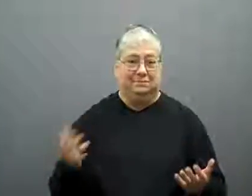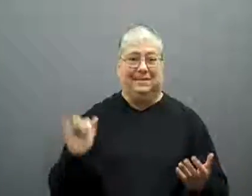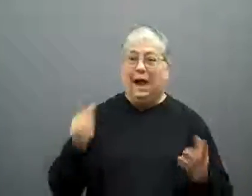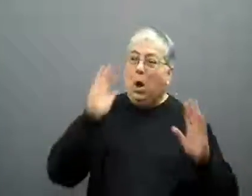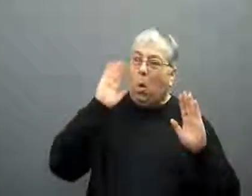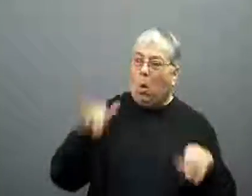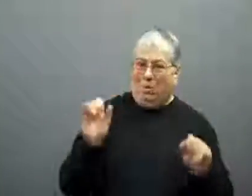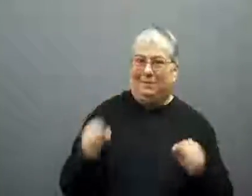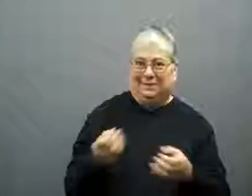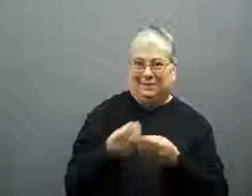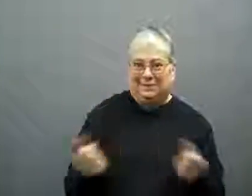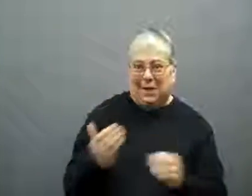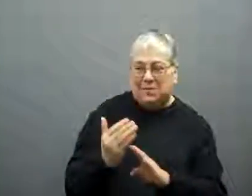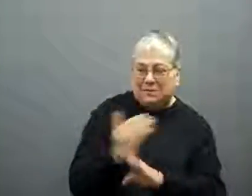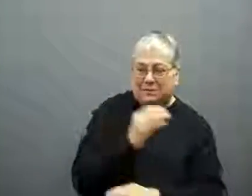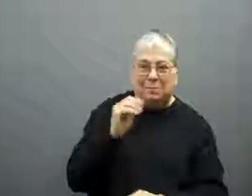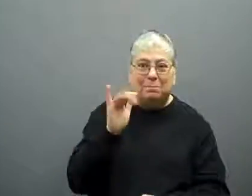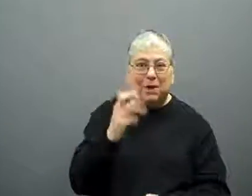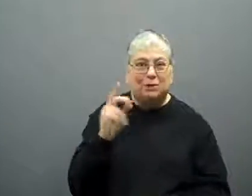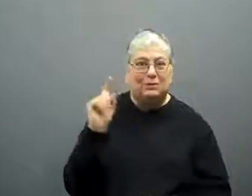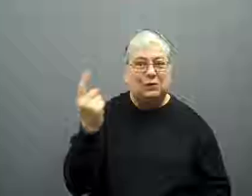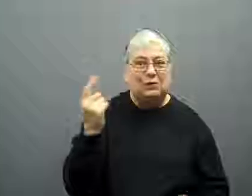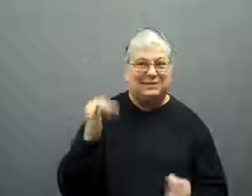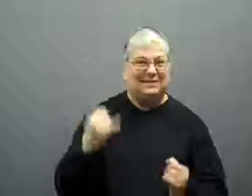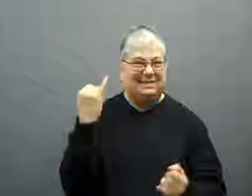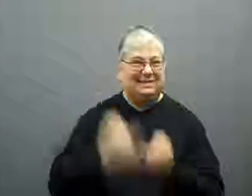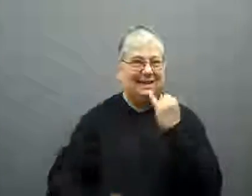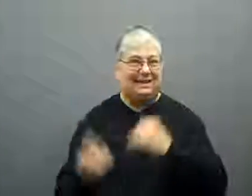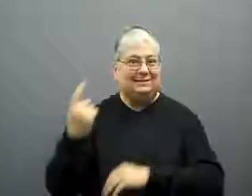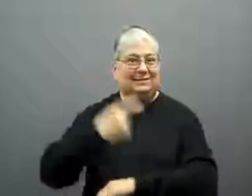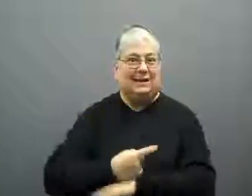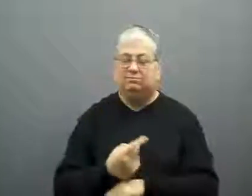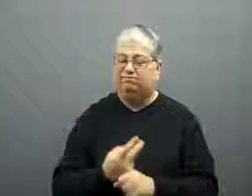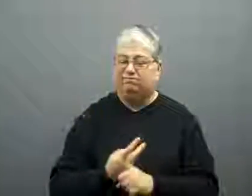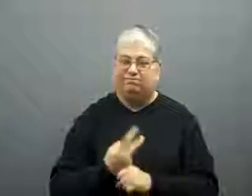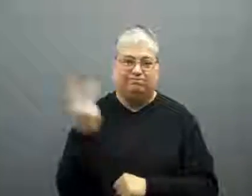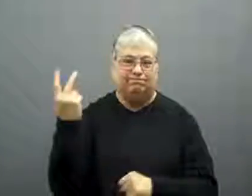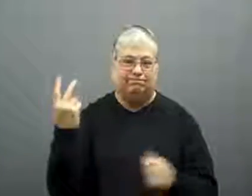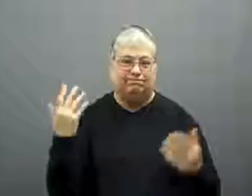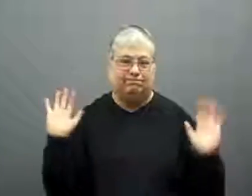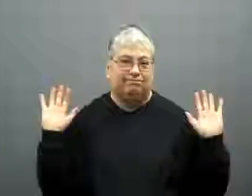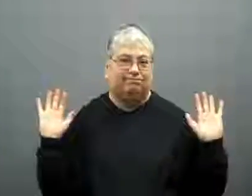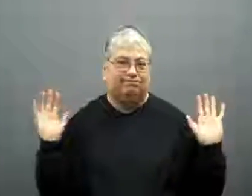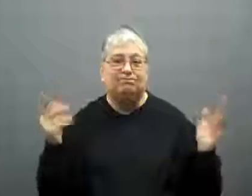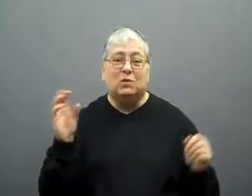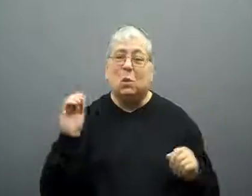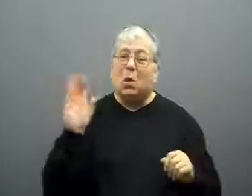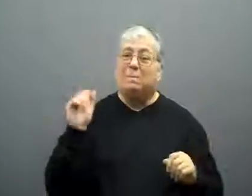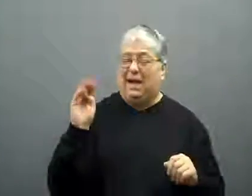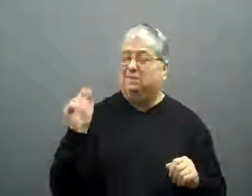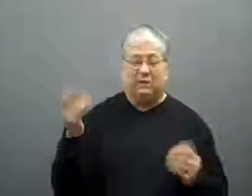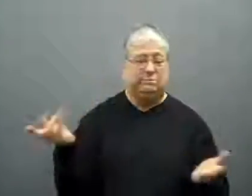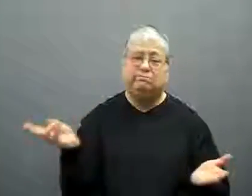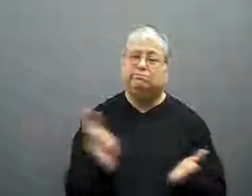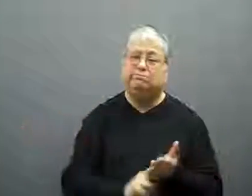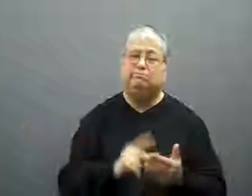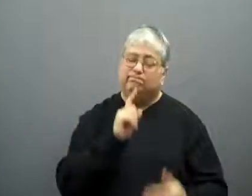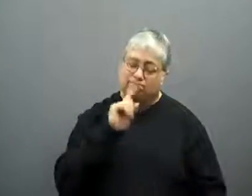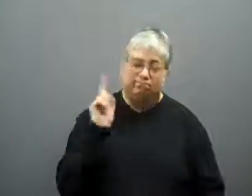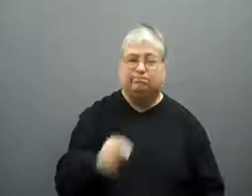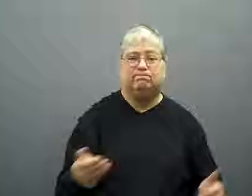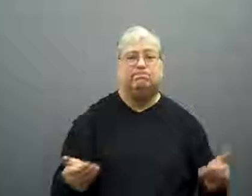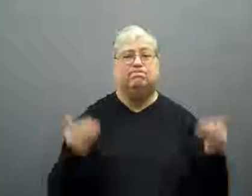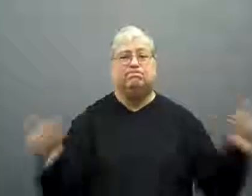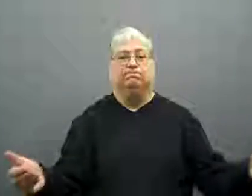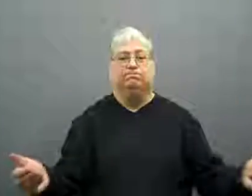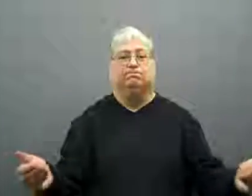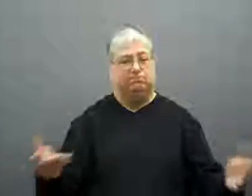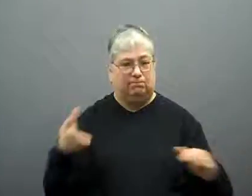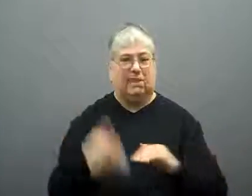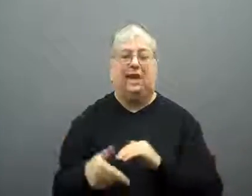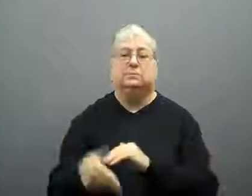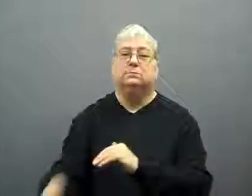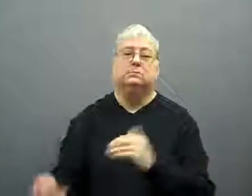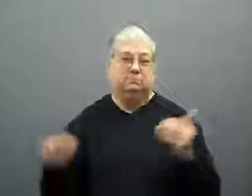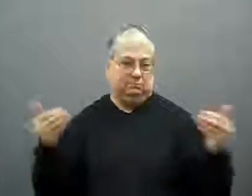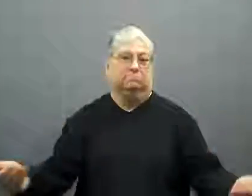It was hoped a resolution would be reached by March 1, but it didn't happen.